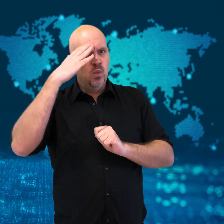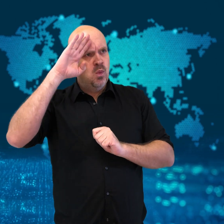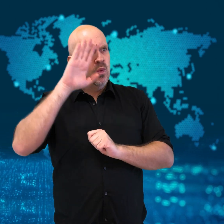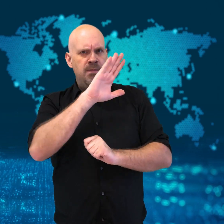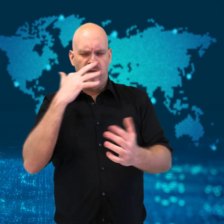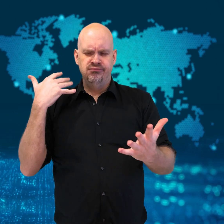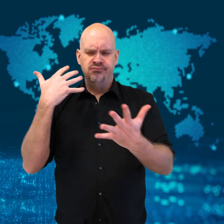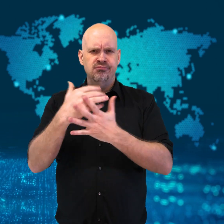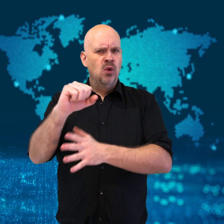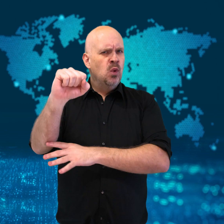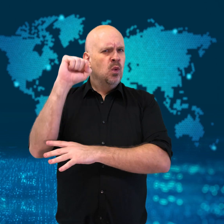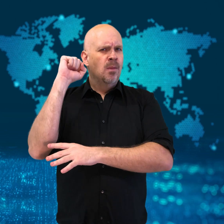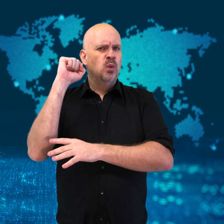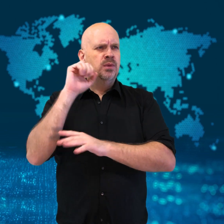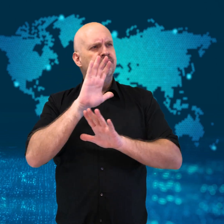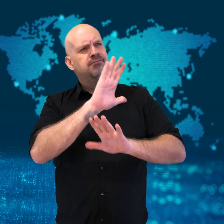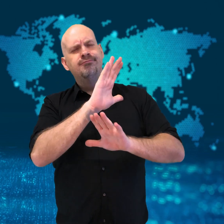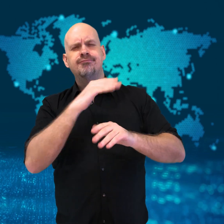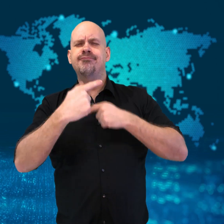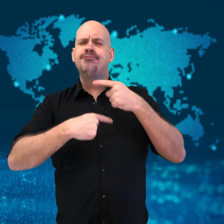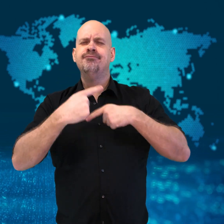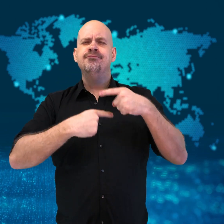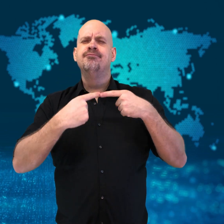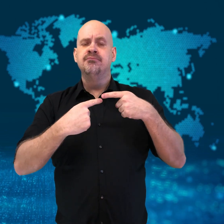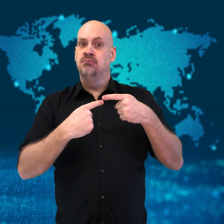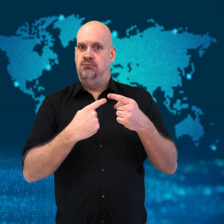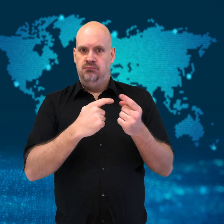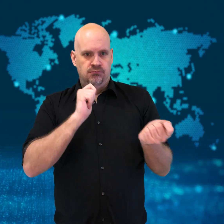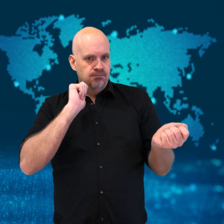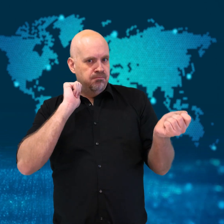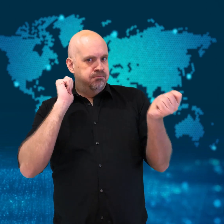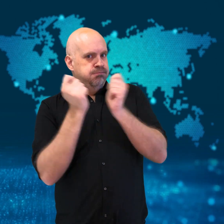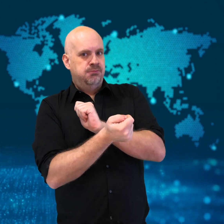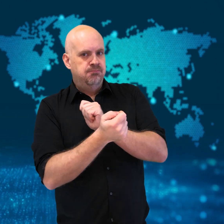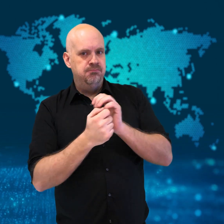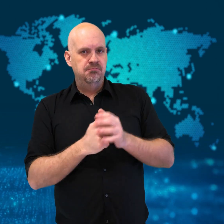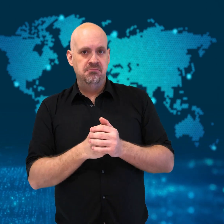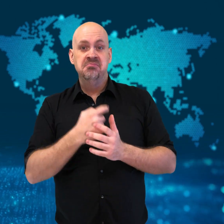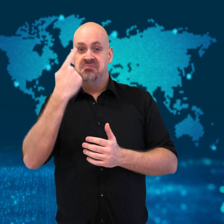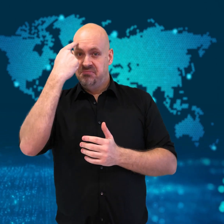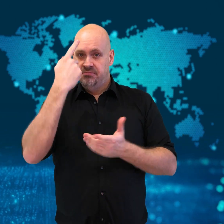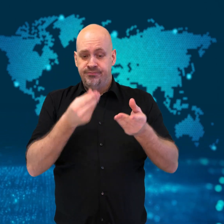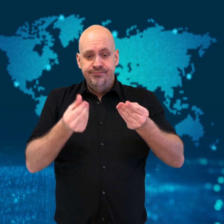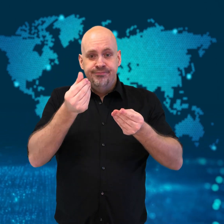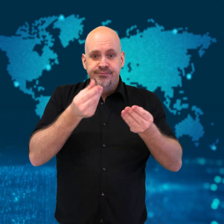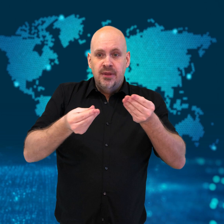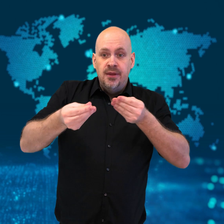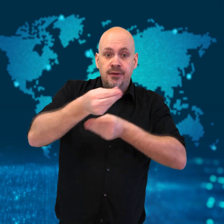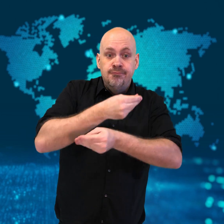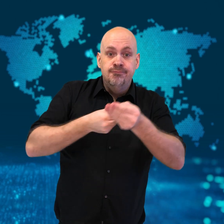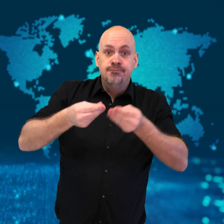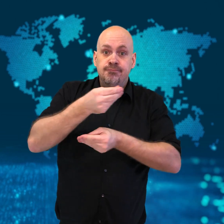They believe almost all economic activity would be open to